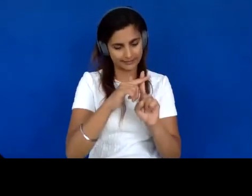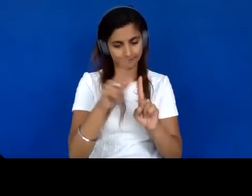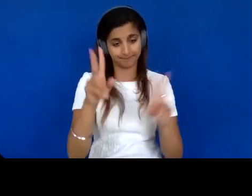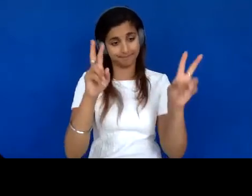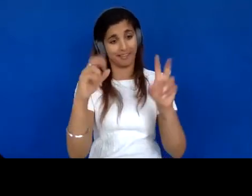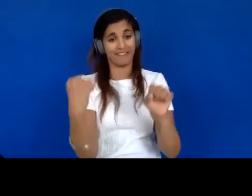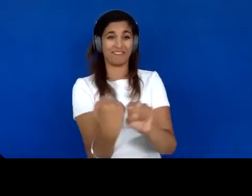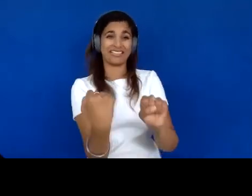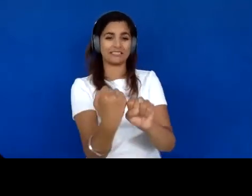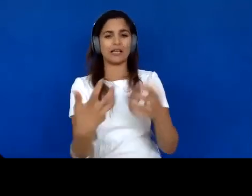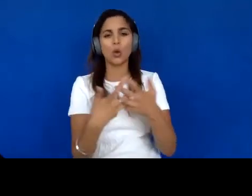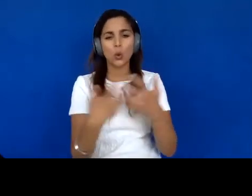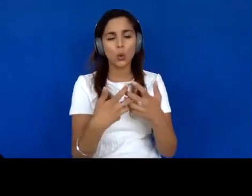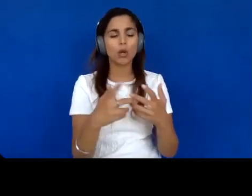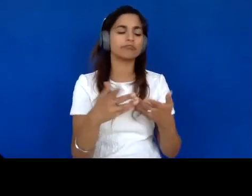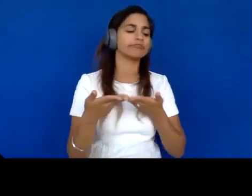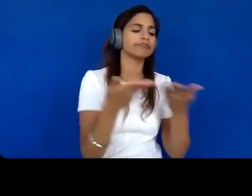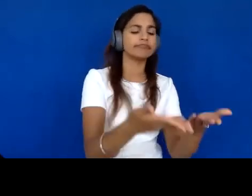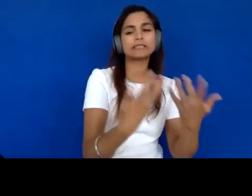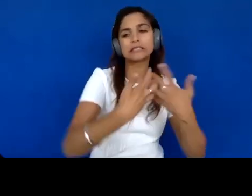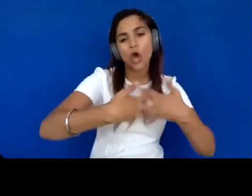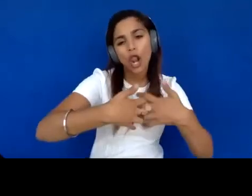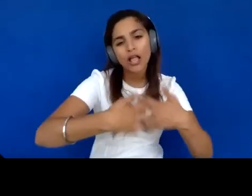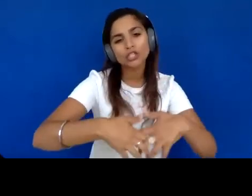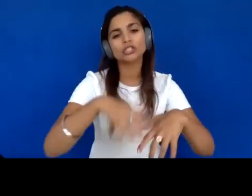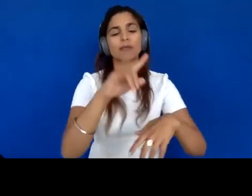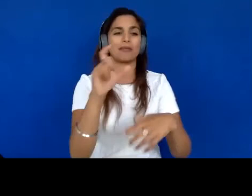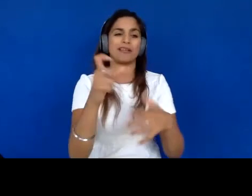Technology for example these of callipers prosthetics and wheelchairs in